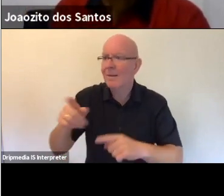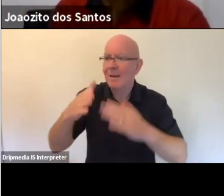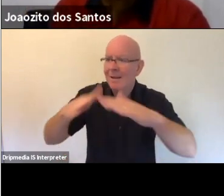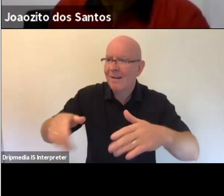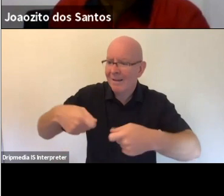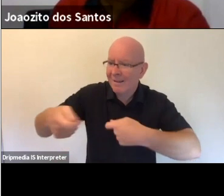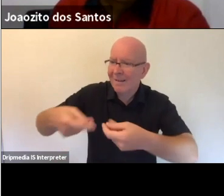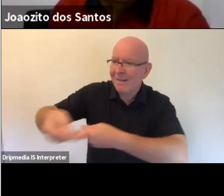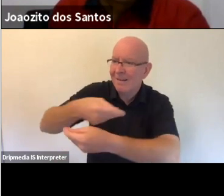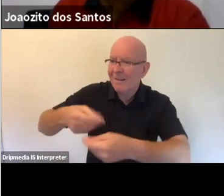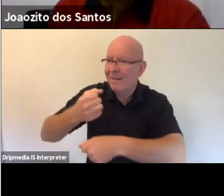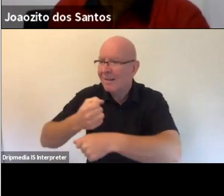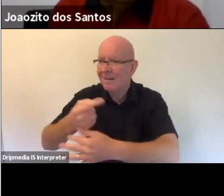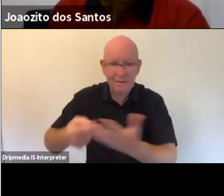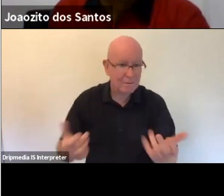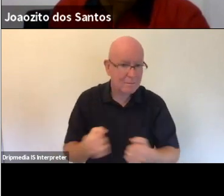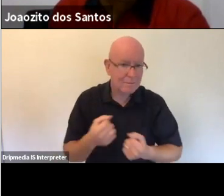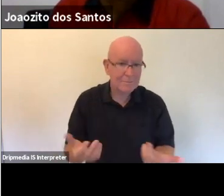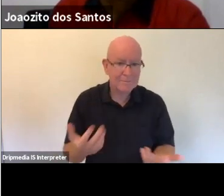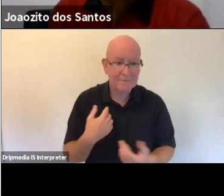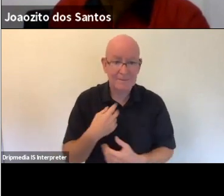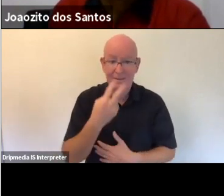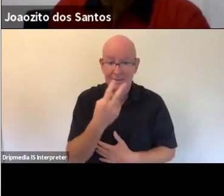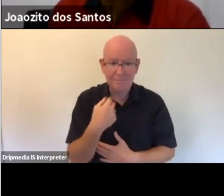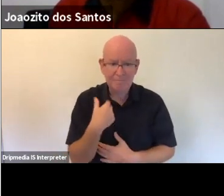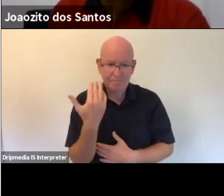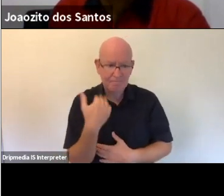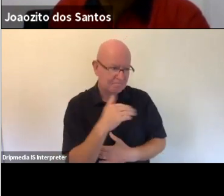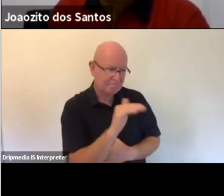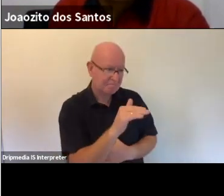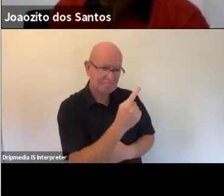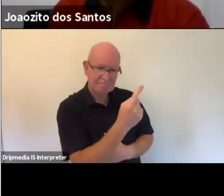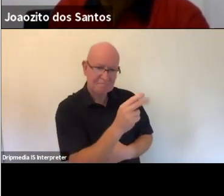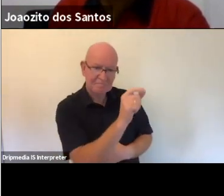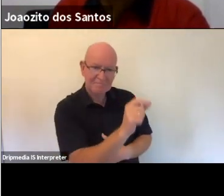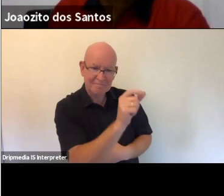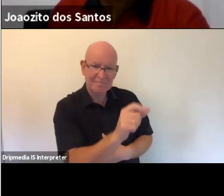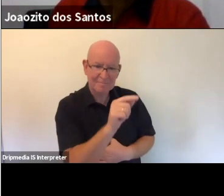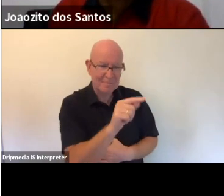with his tricycle that... getting broken. And it’s very difficult for…